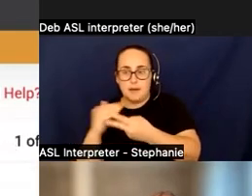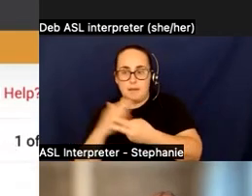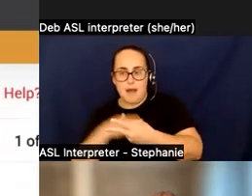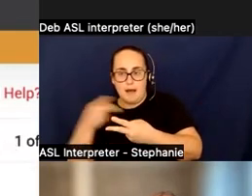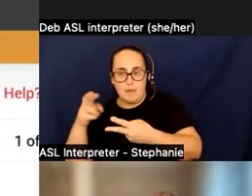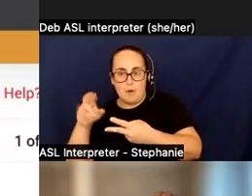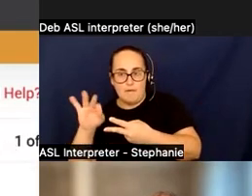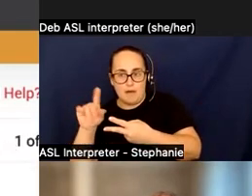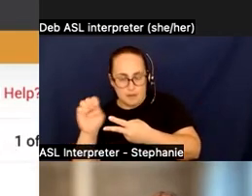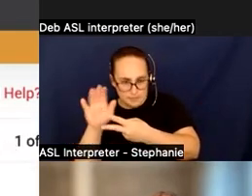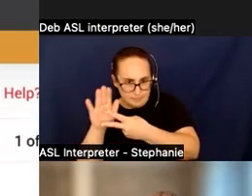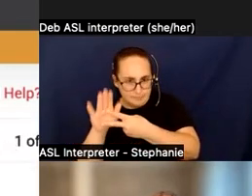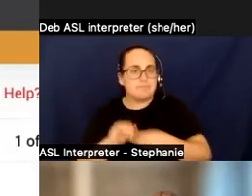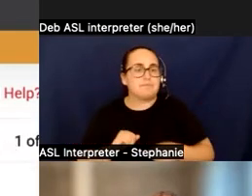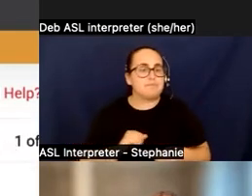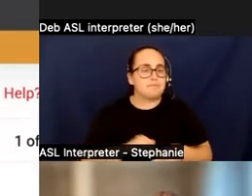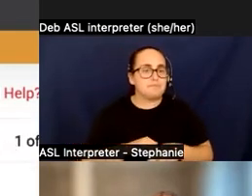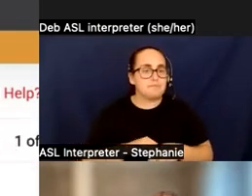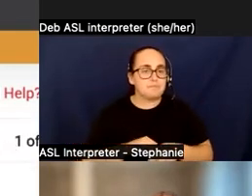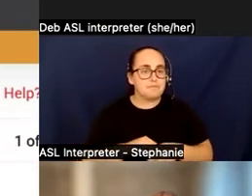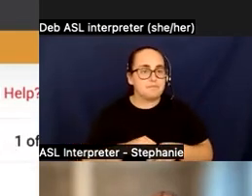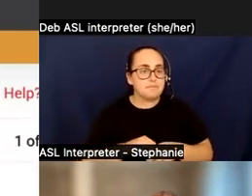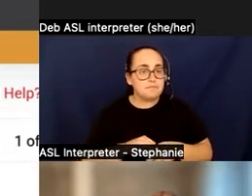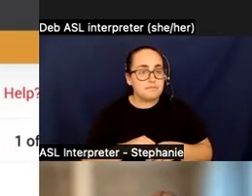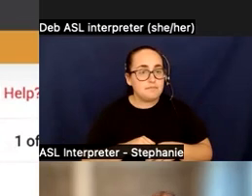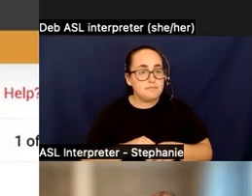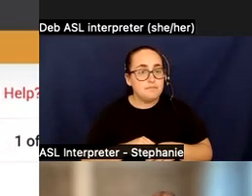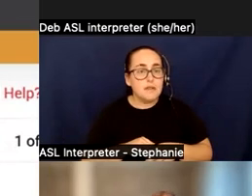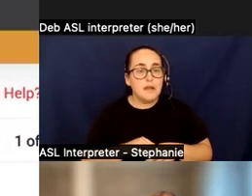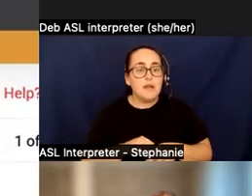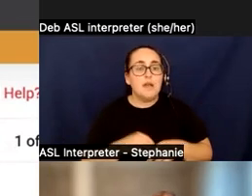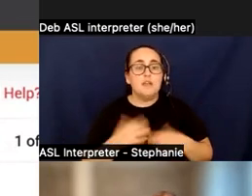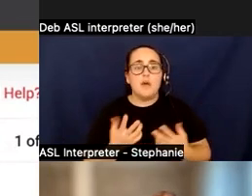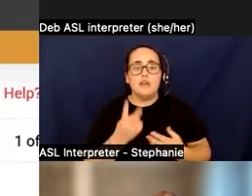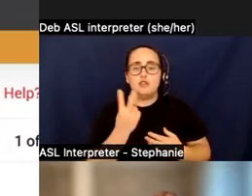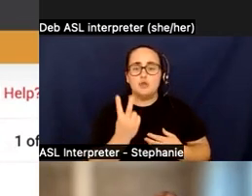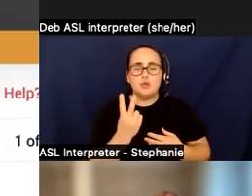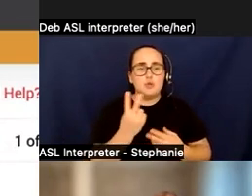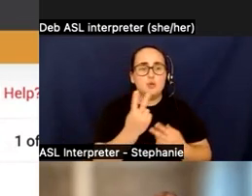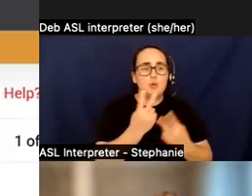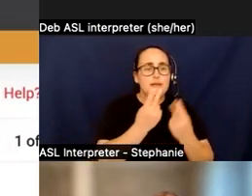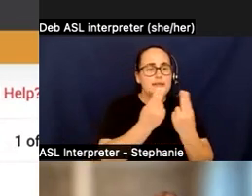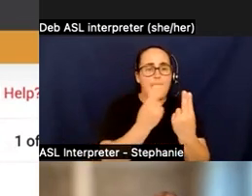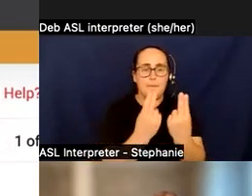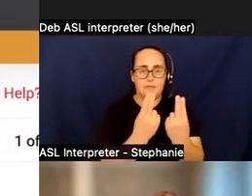There are two tabs on this form, so the first one here is contact information. You can see it's got